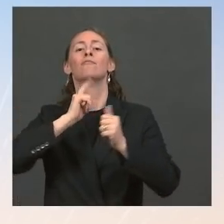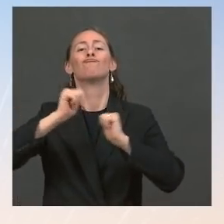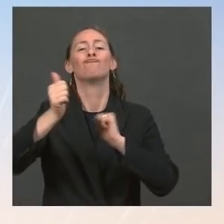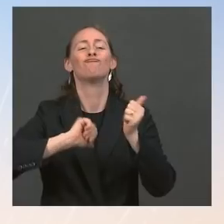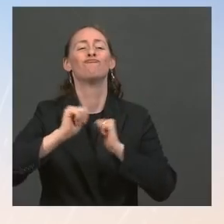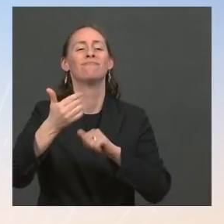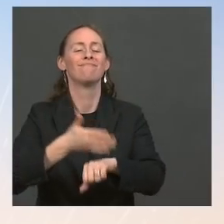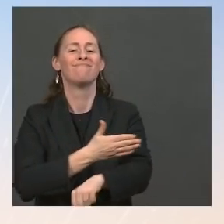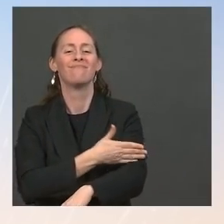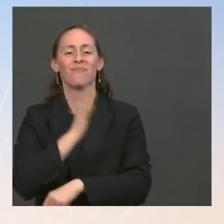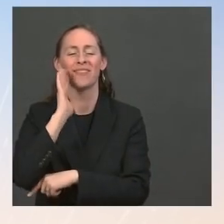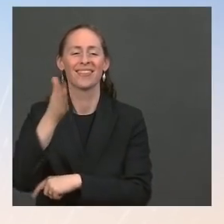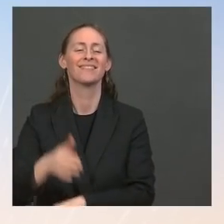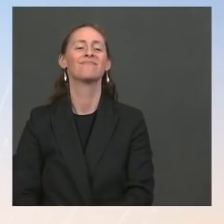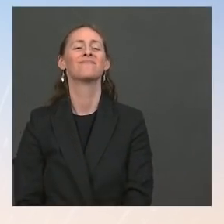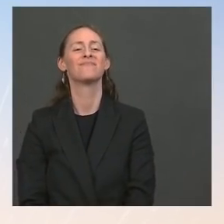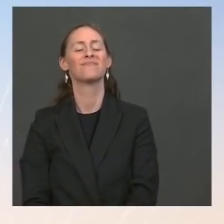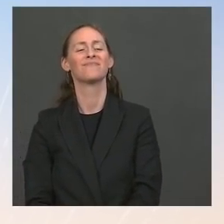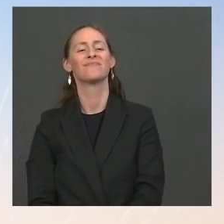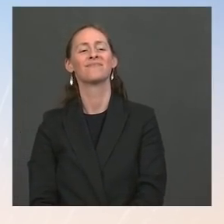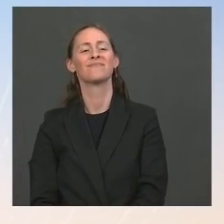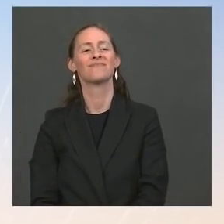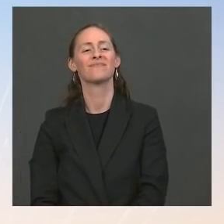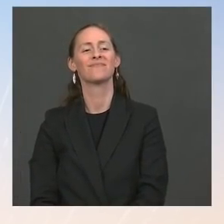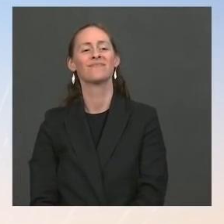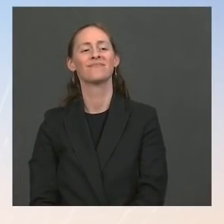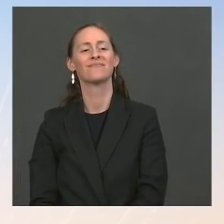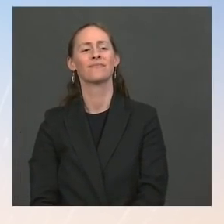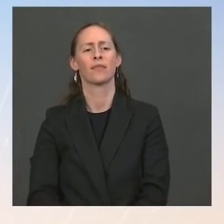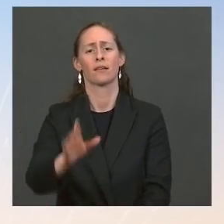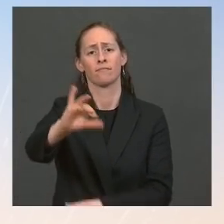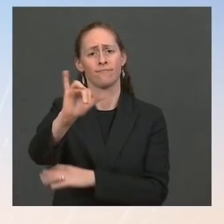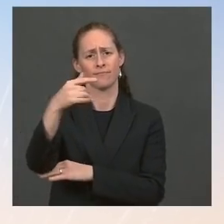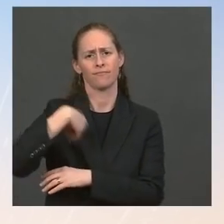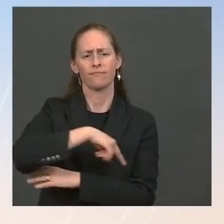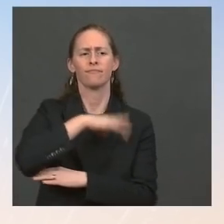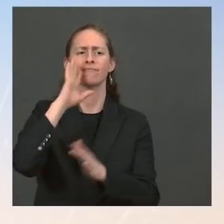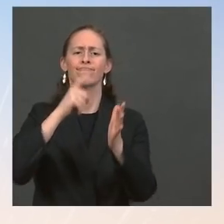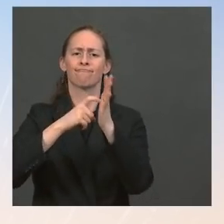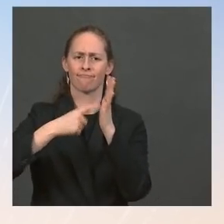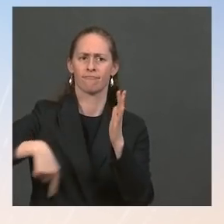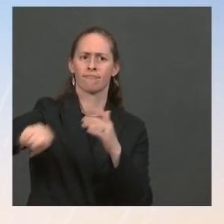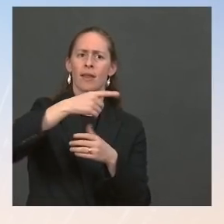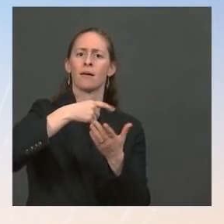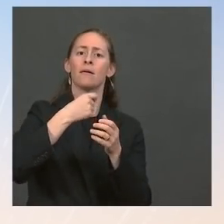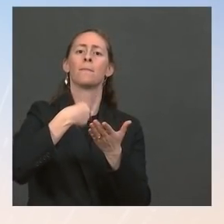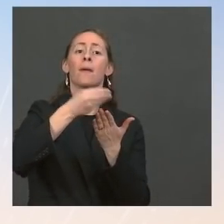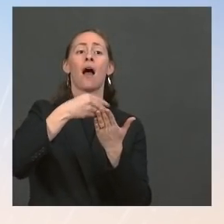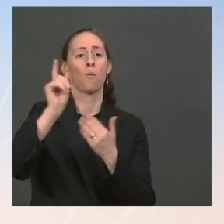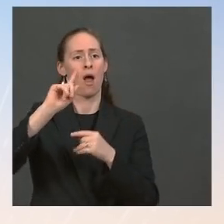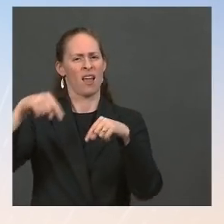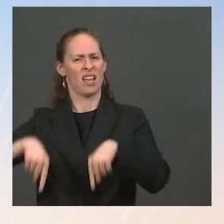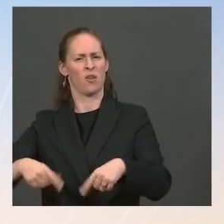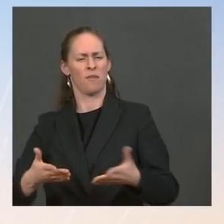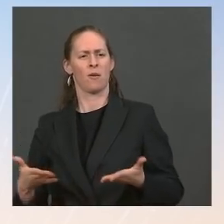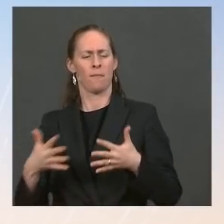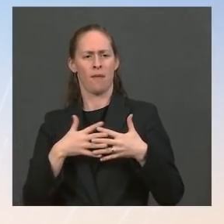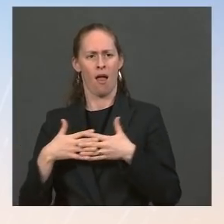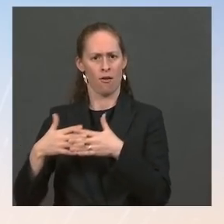in America requirements, and bolstering domestic manufacturing and manufacturing supply chains. Creating good-paying job opportunities